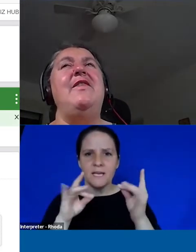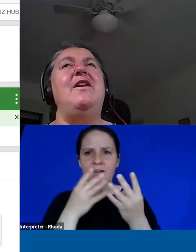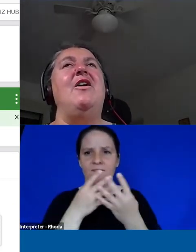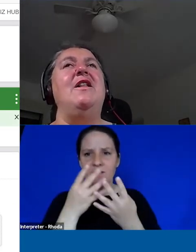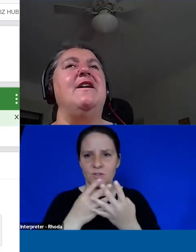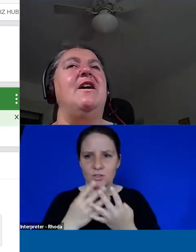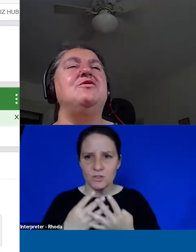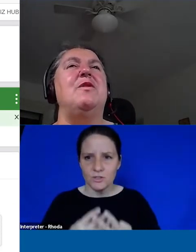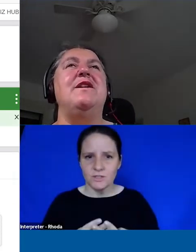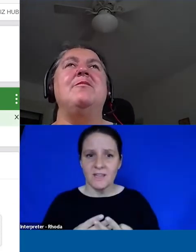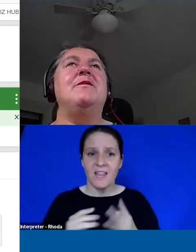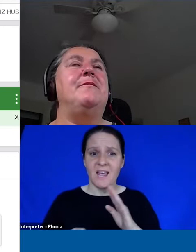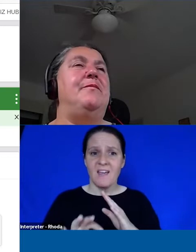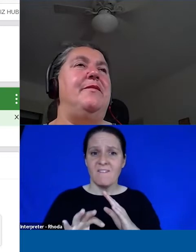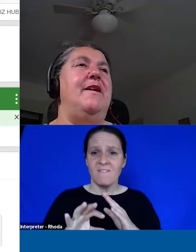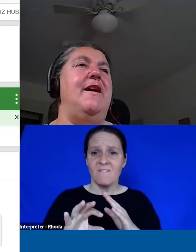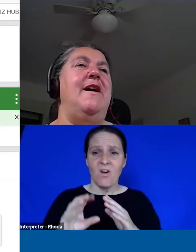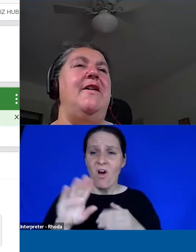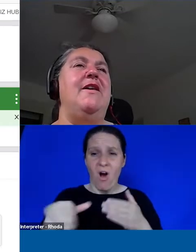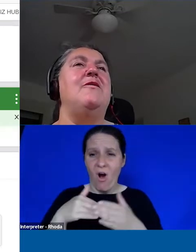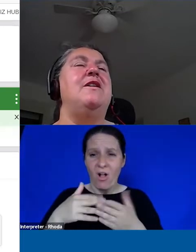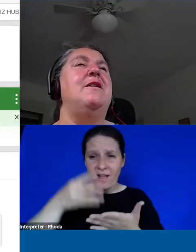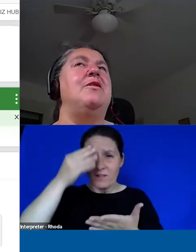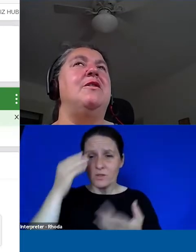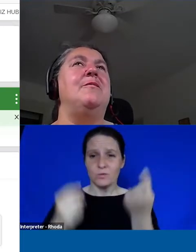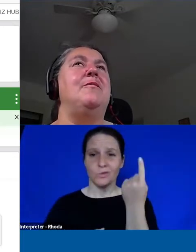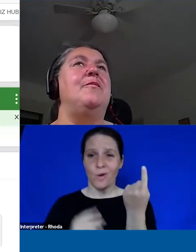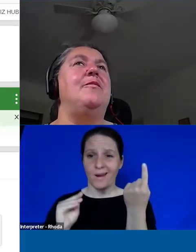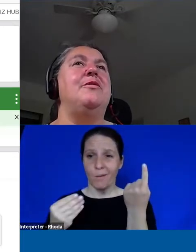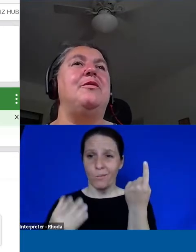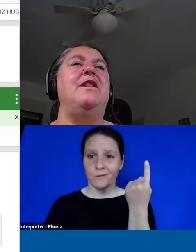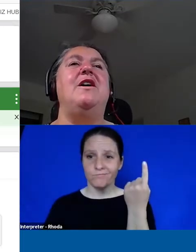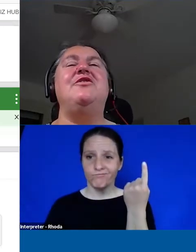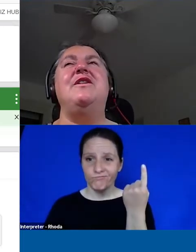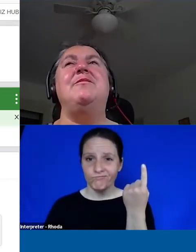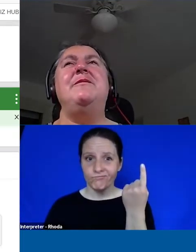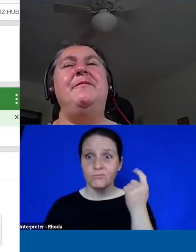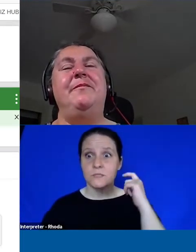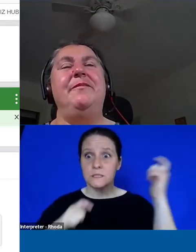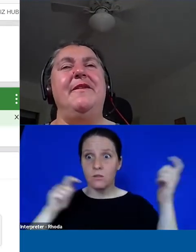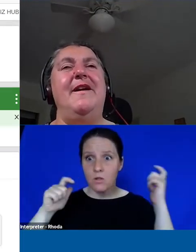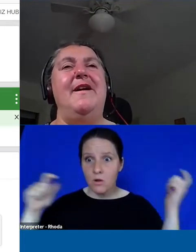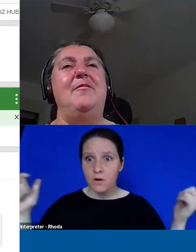And then all I got was one number and that one number was a pretty large number,